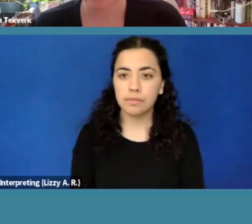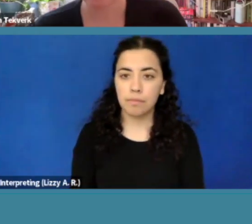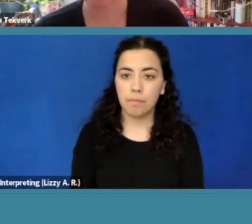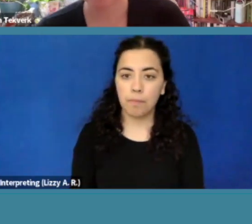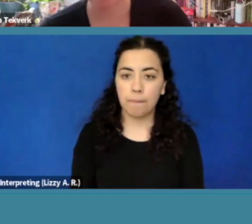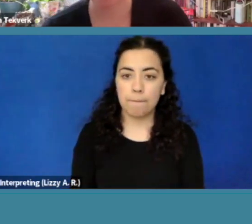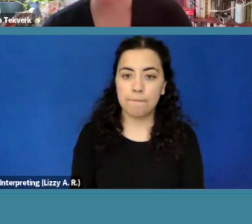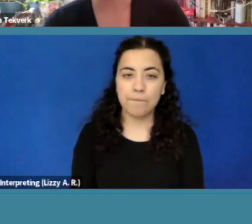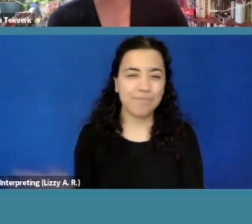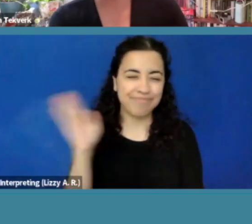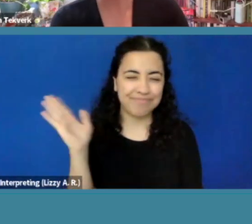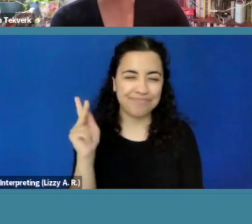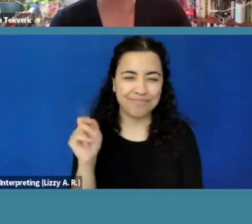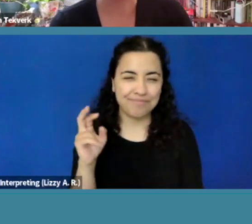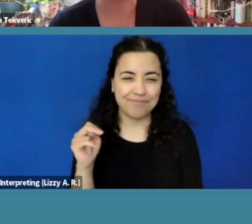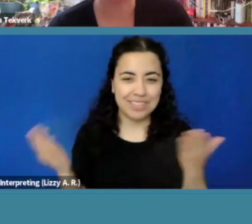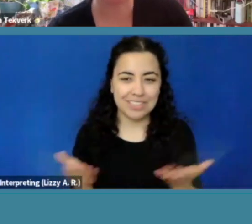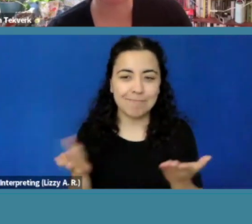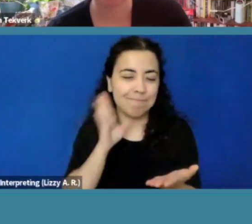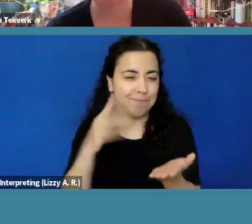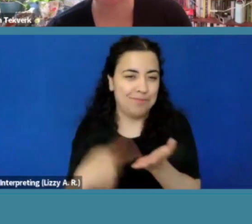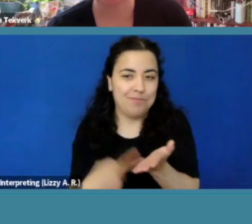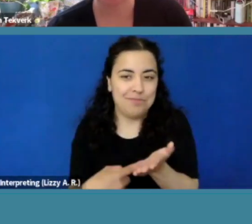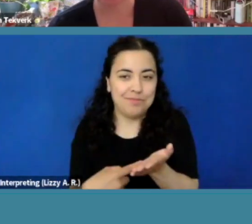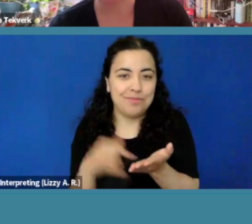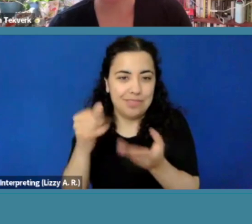Hi, Karen here. I'll be talking about the information environment.